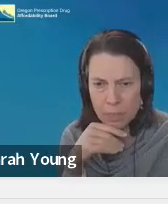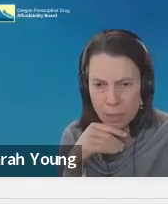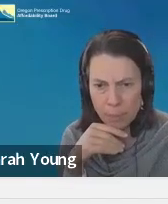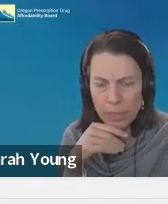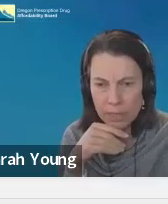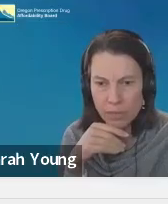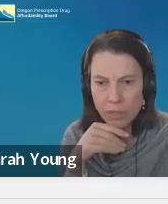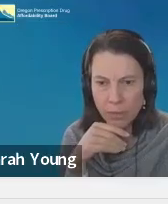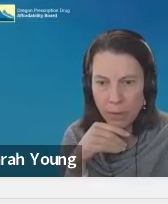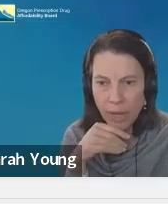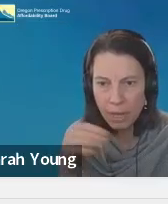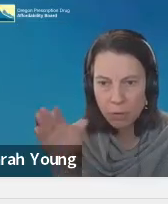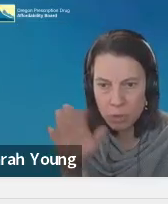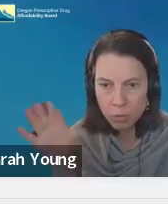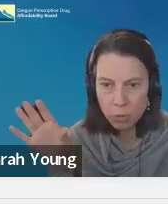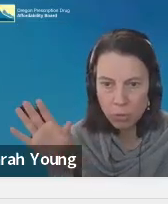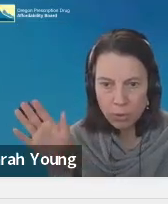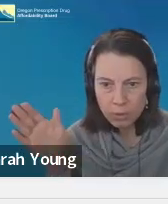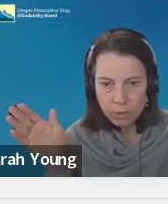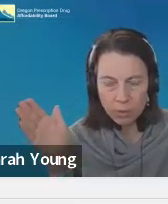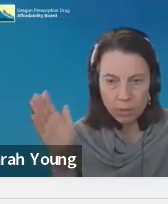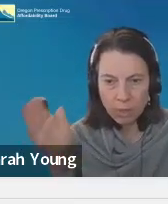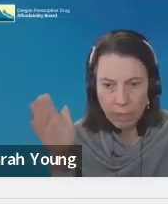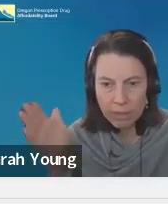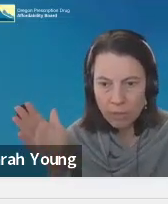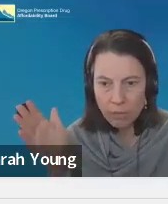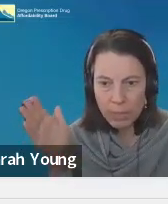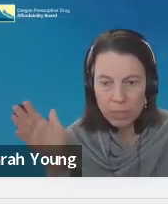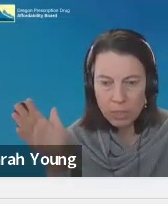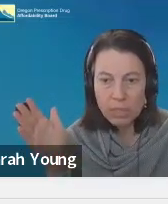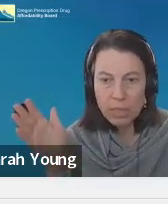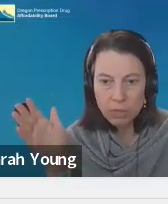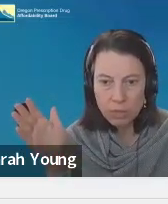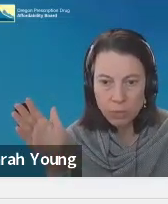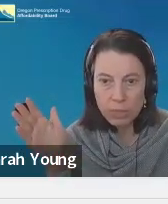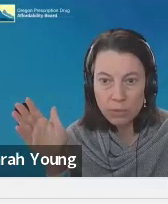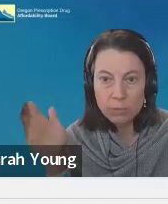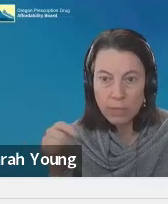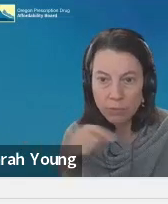it's complicated to figure out how to collect that information in a standardized way so it's